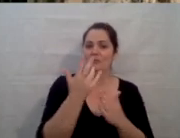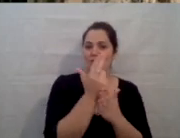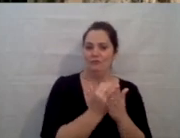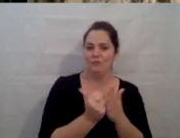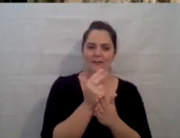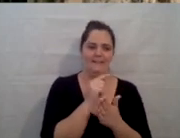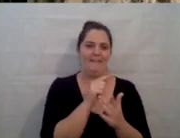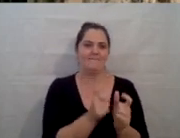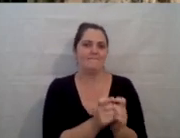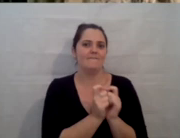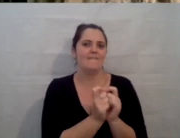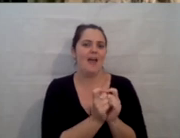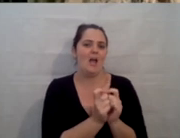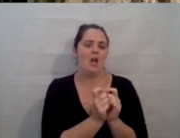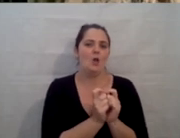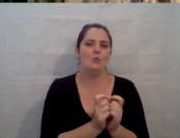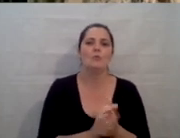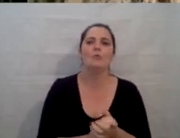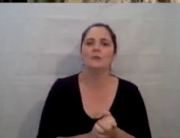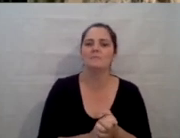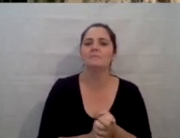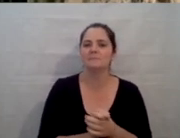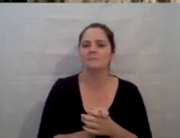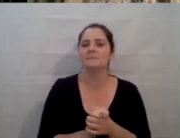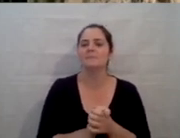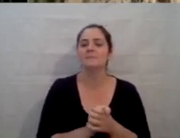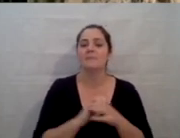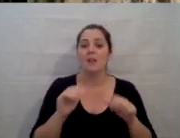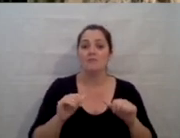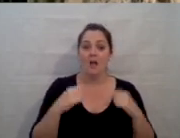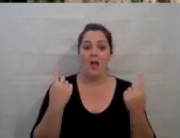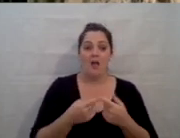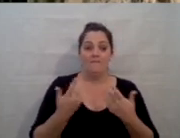Alright now let's get on to our next drawing, everybody's had a chance to rest. Let's get a fresh sheet of paper